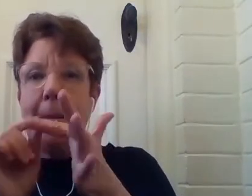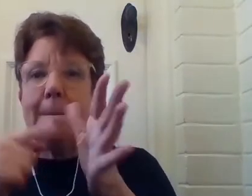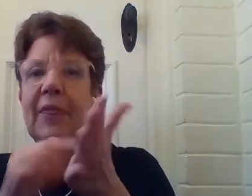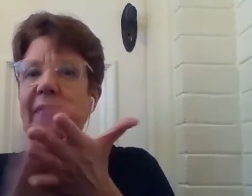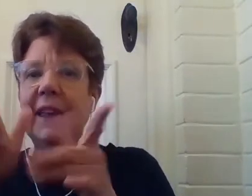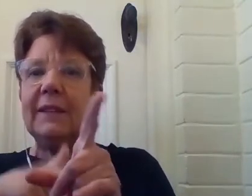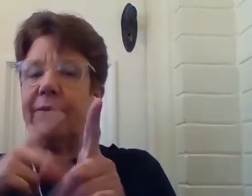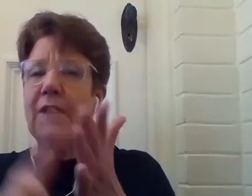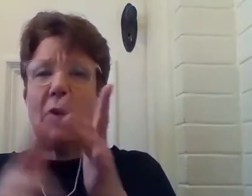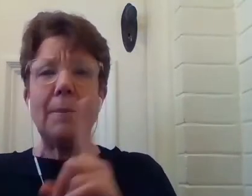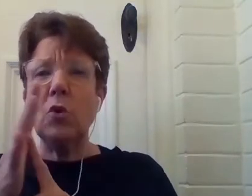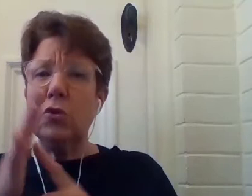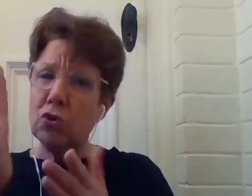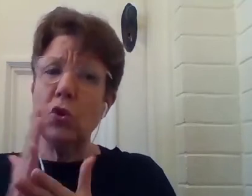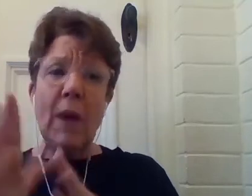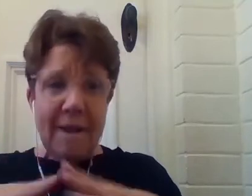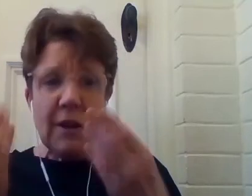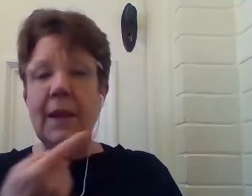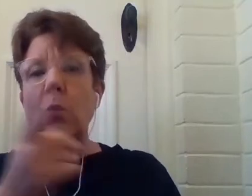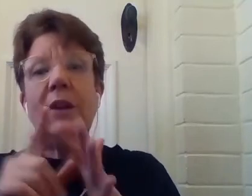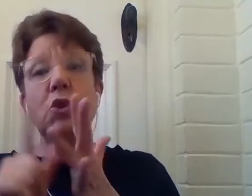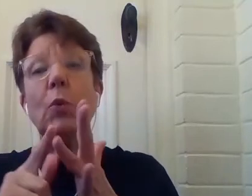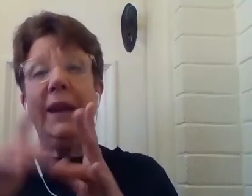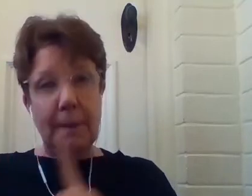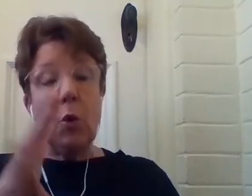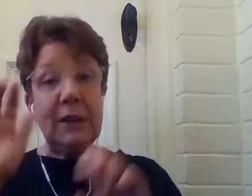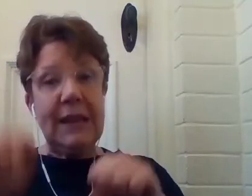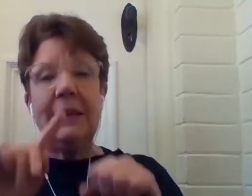doing is vital, when you're talking to people who are economically